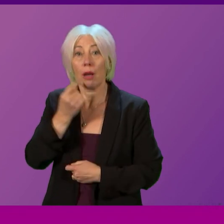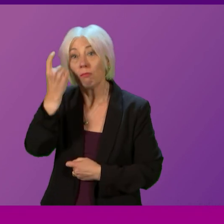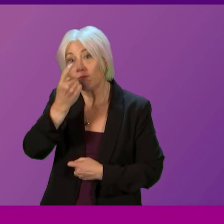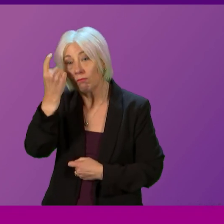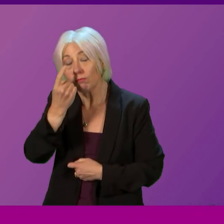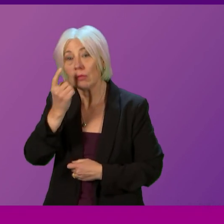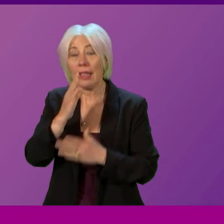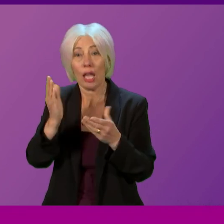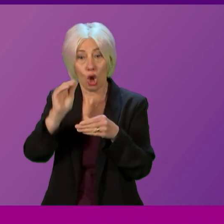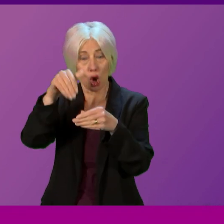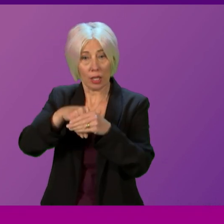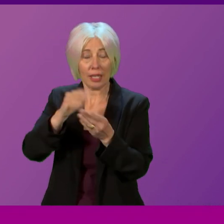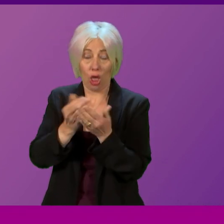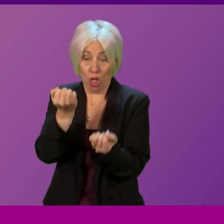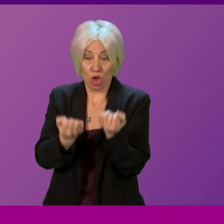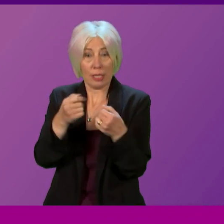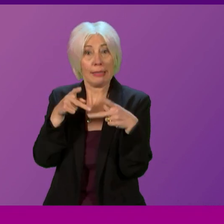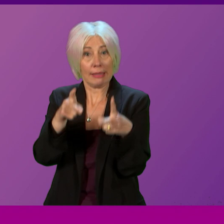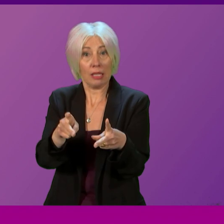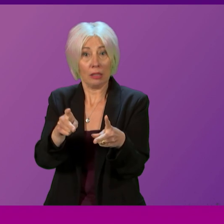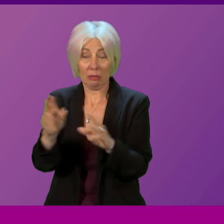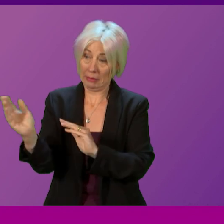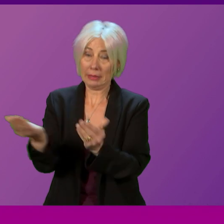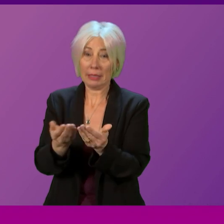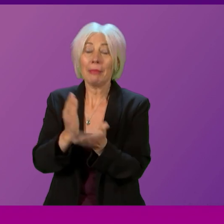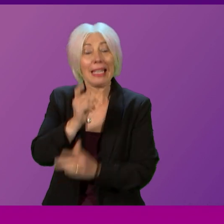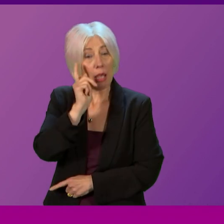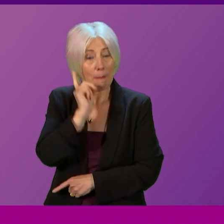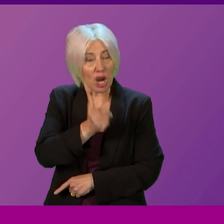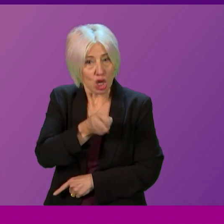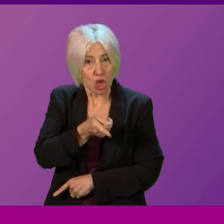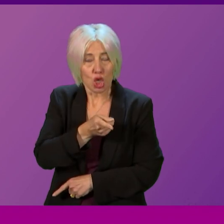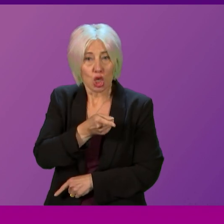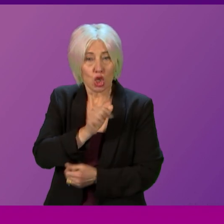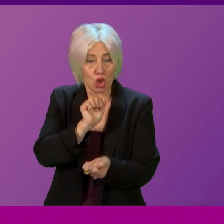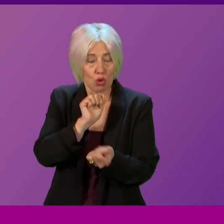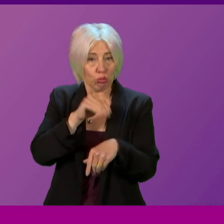context of a justice system that punishes criminals—that is extremely important—and